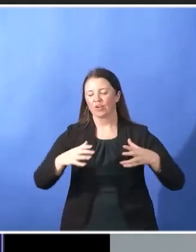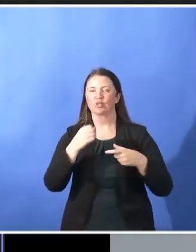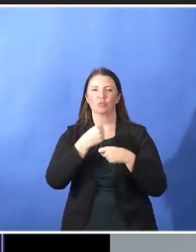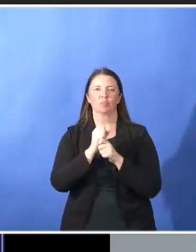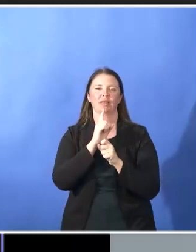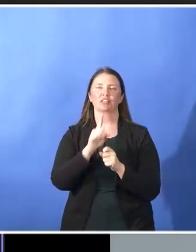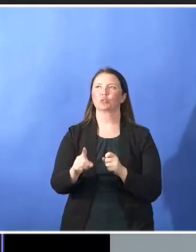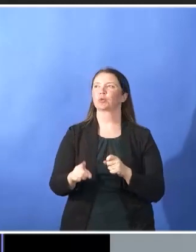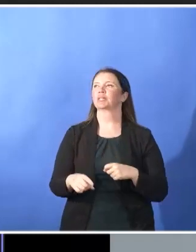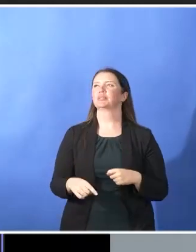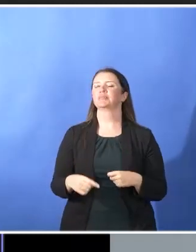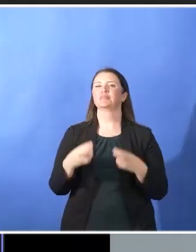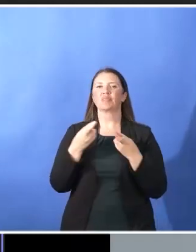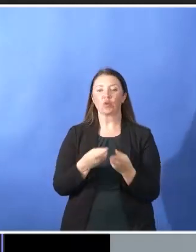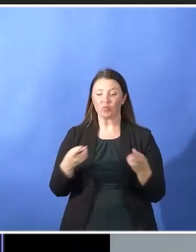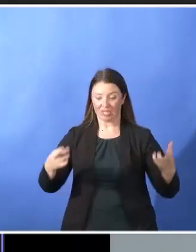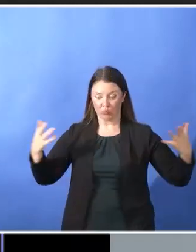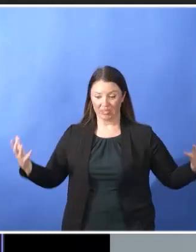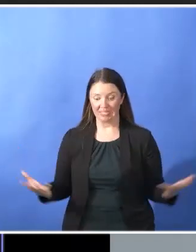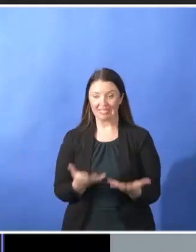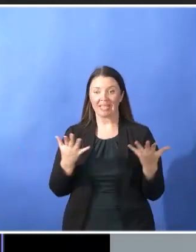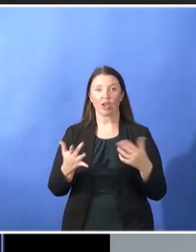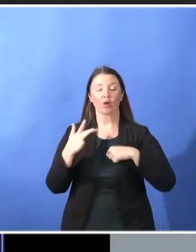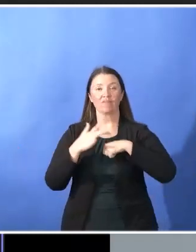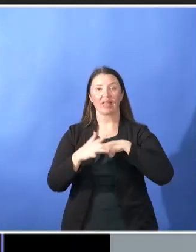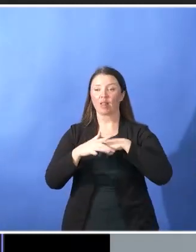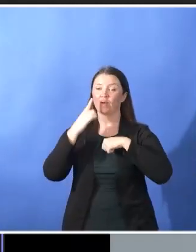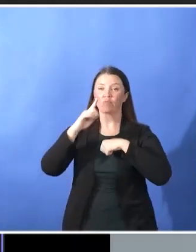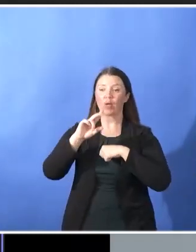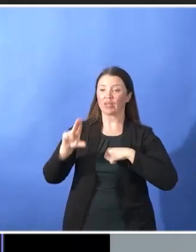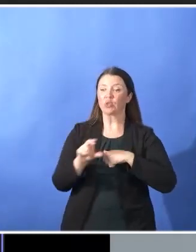IMPRESSIVE. I HAVE TO GIVE A SPECIAL SHOUT